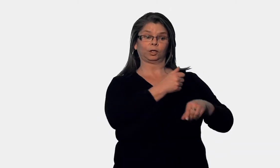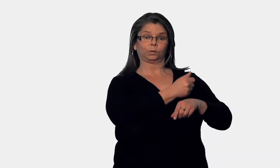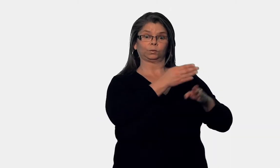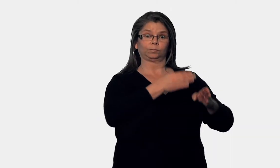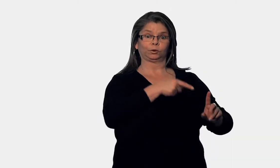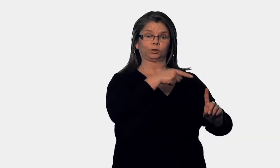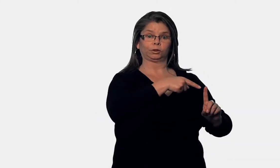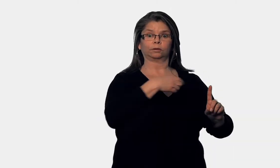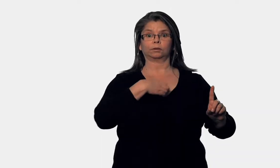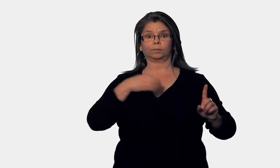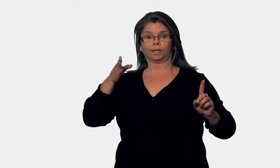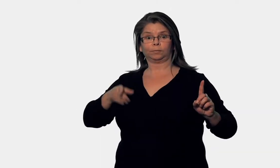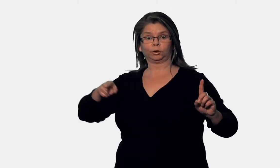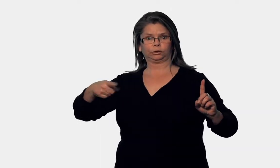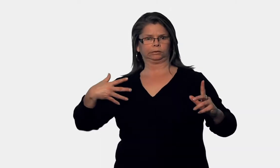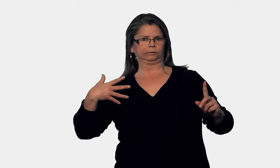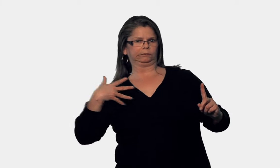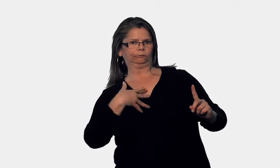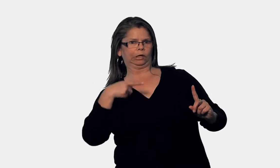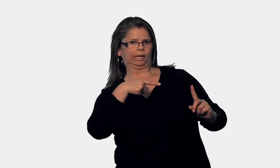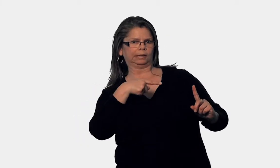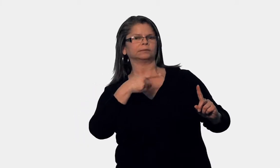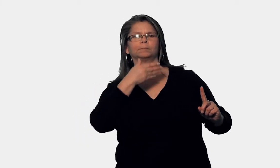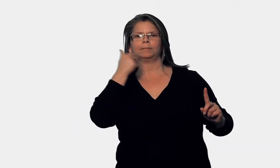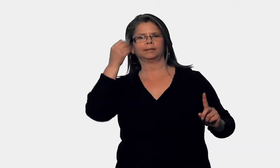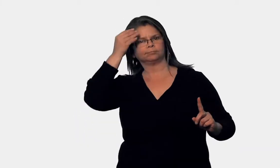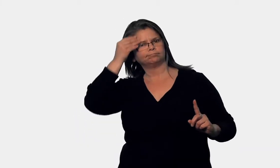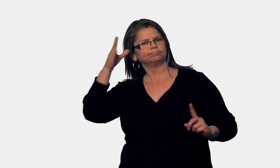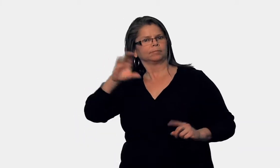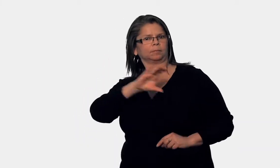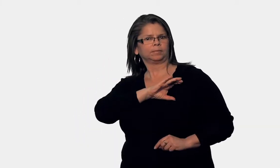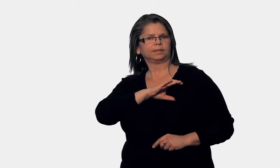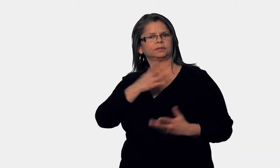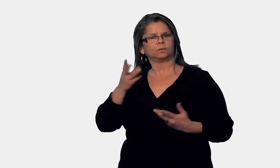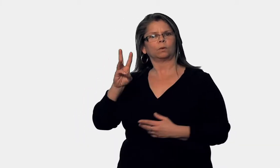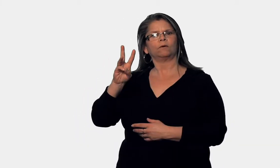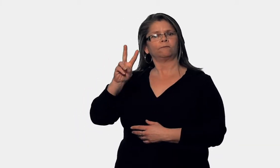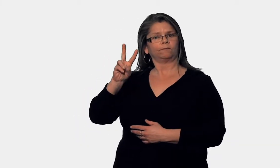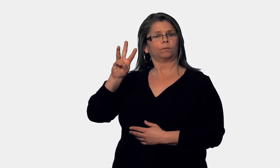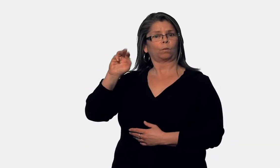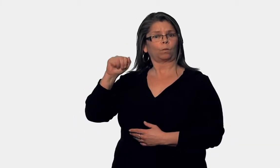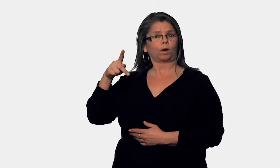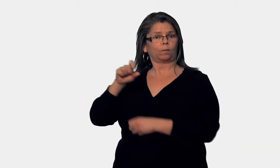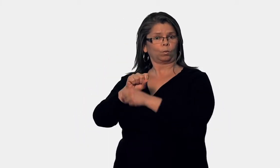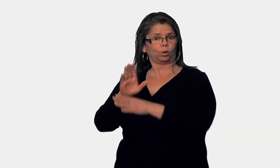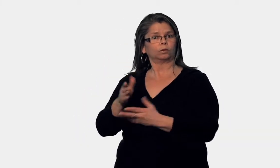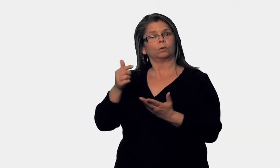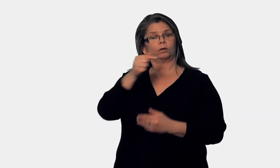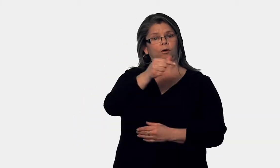If the complainant is afraid of the accused, she should tell the police or Victim/Witness Assistance Worker